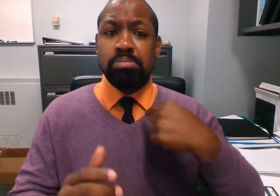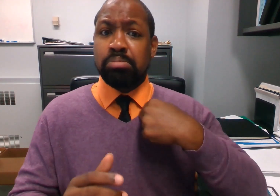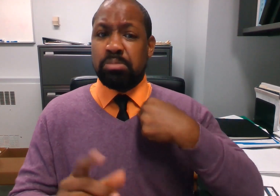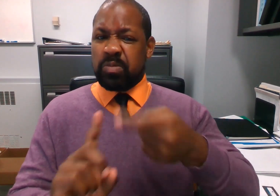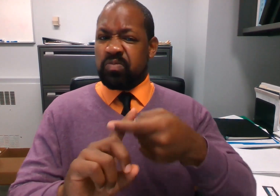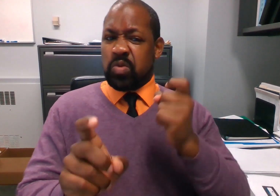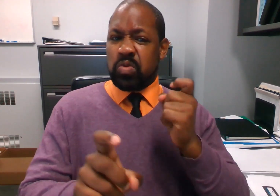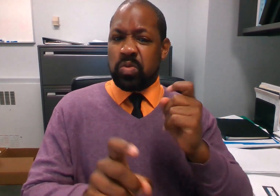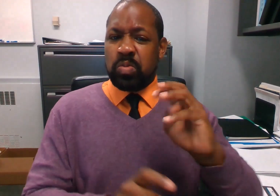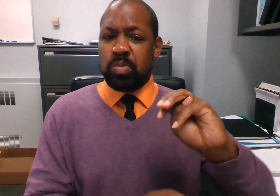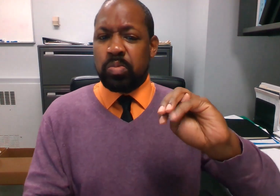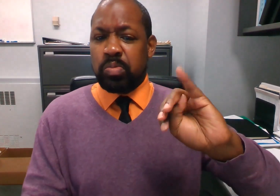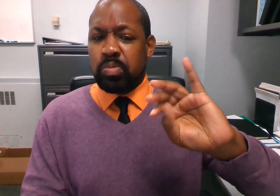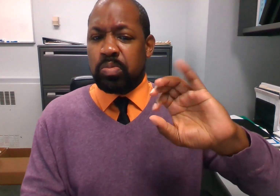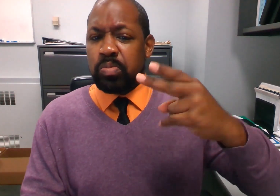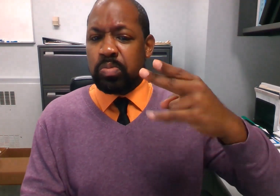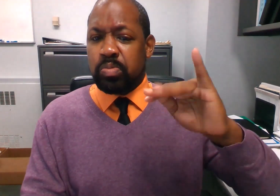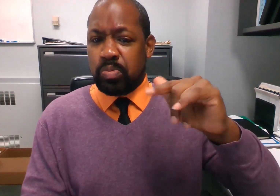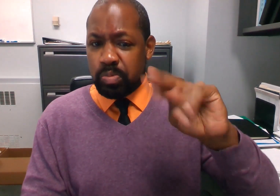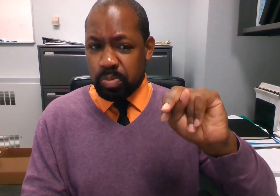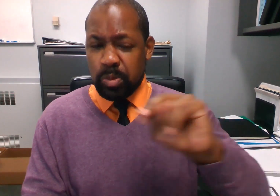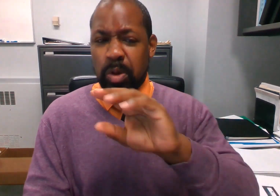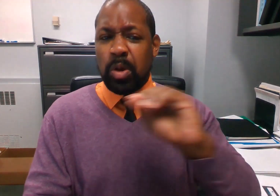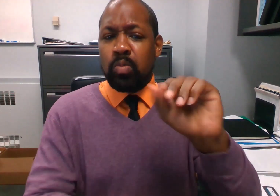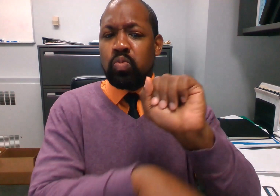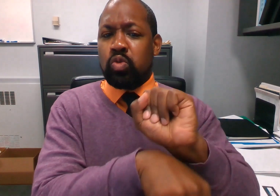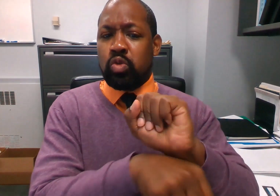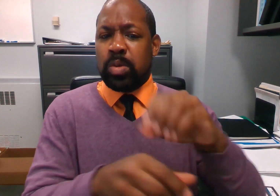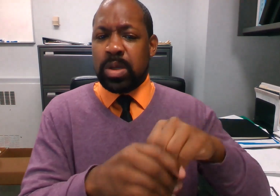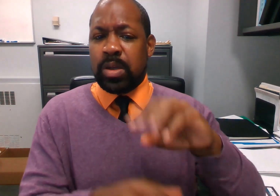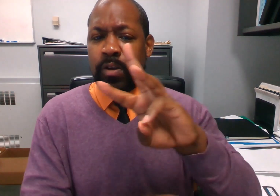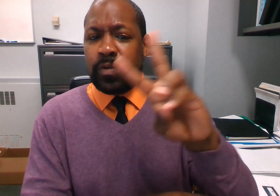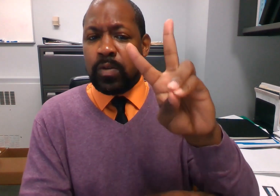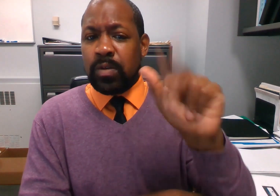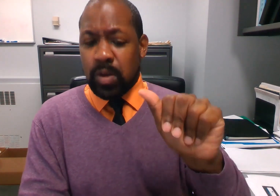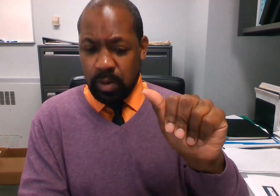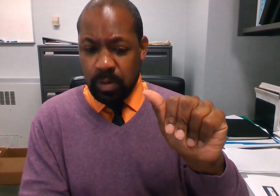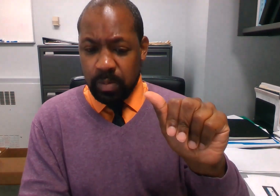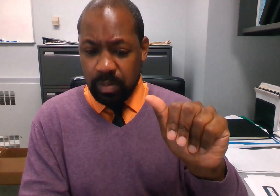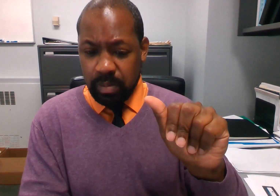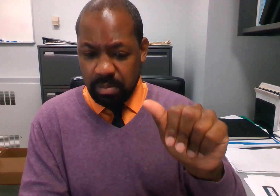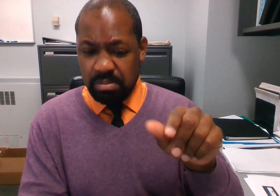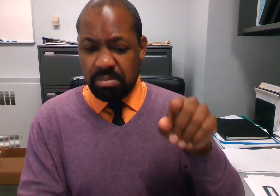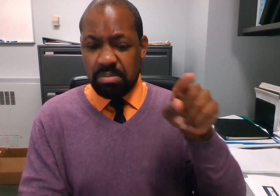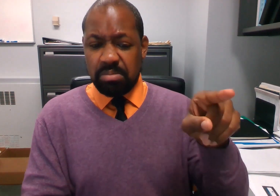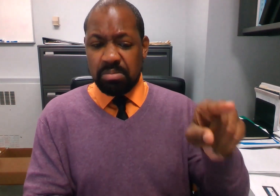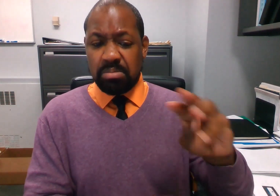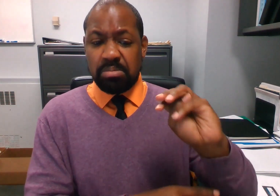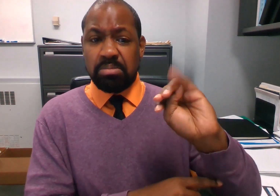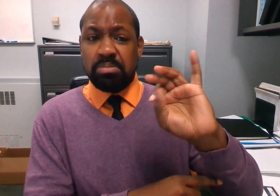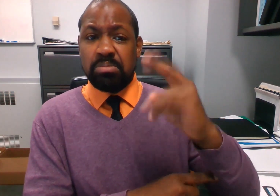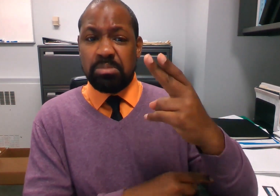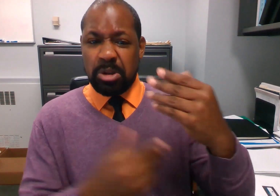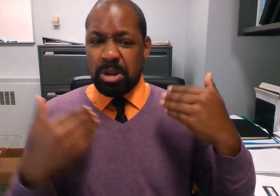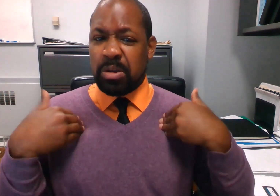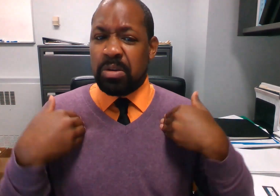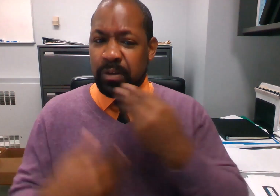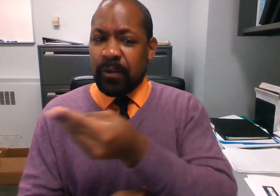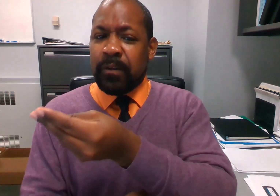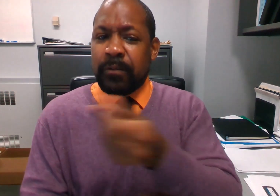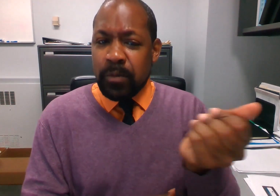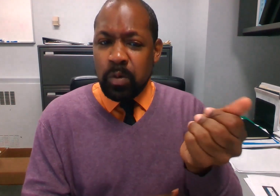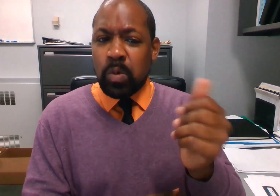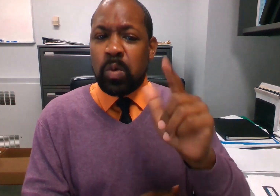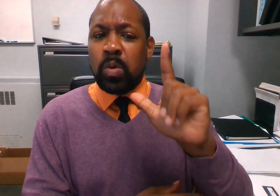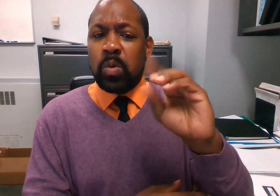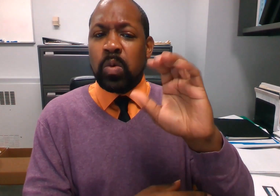for example where I came from in Michigan and I also did work in West Virginia both of them had